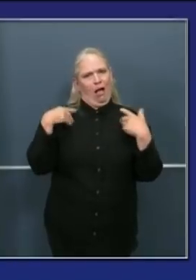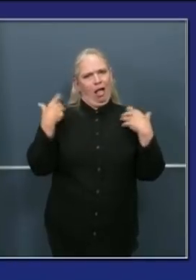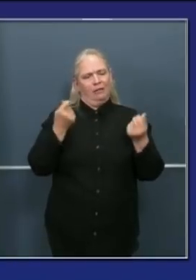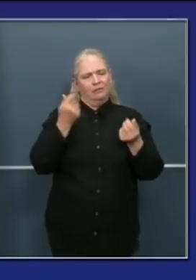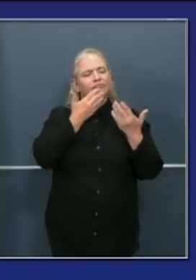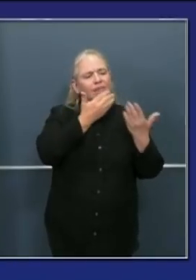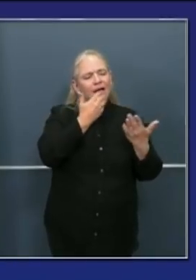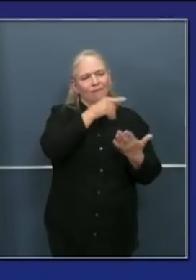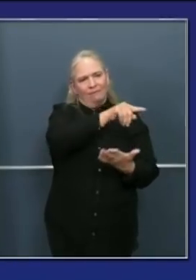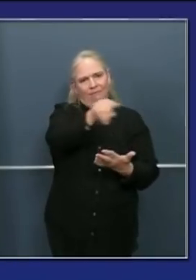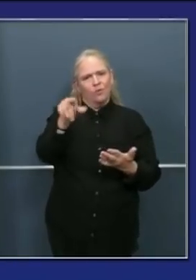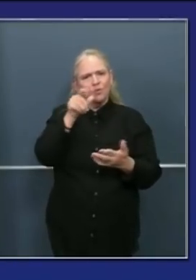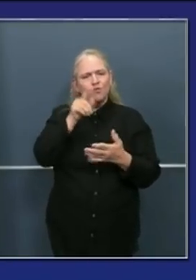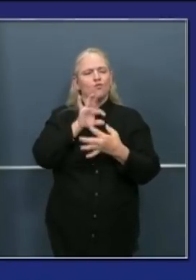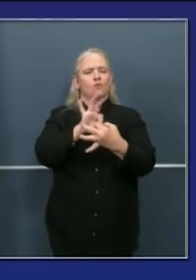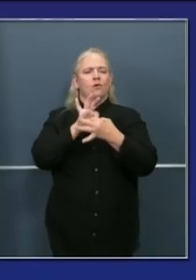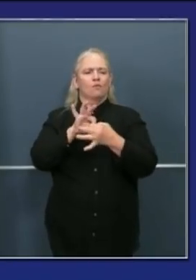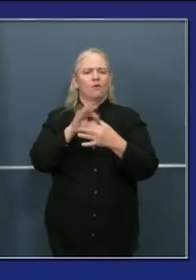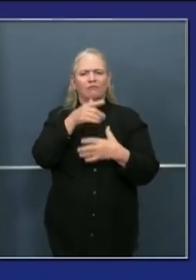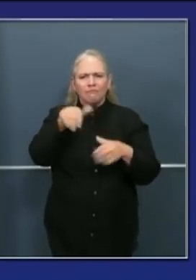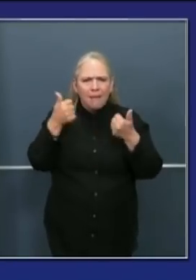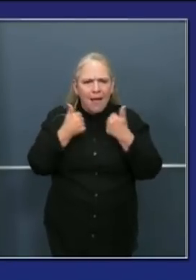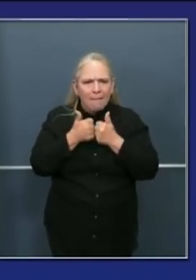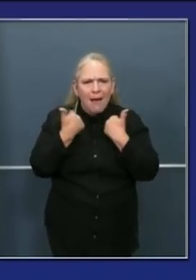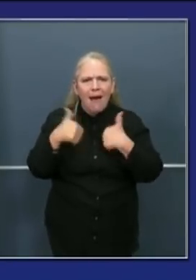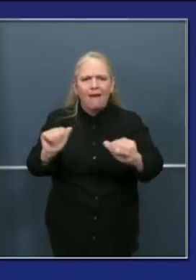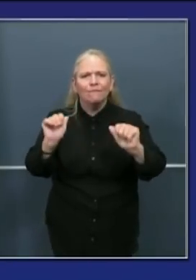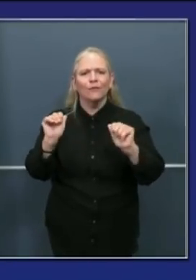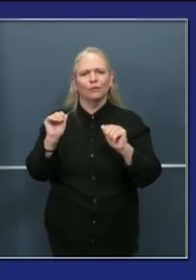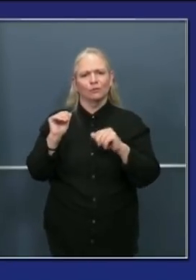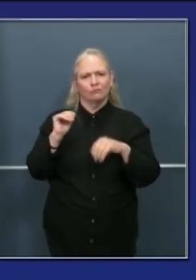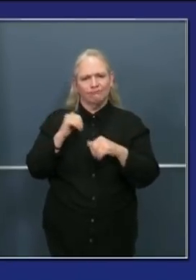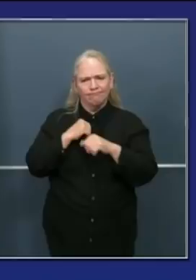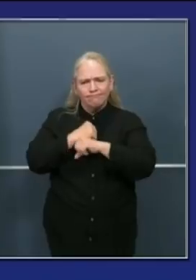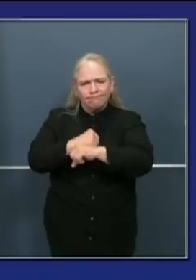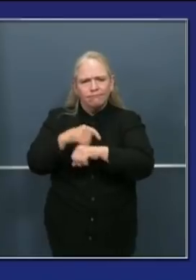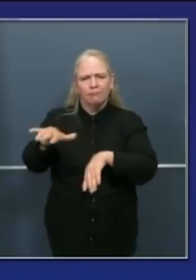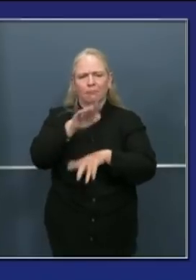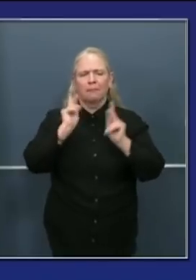AND DEMONSTRATED OVER THE FOURTH OF JULY HOLIDAY WEEKEND AND THANK EVERYBODY FOR AGAIN, THEIR CONCURRENCE IN THIS